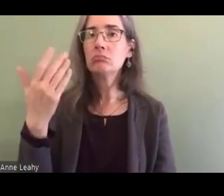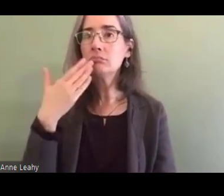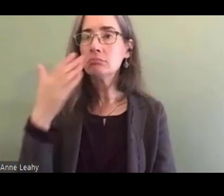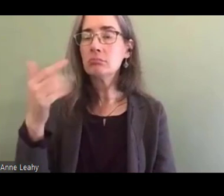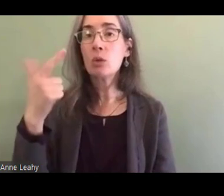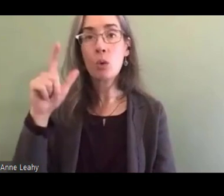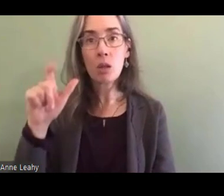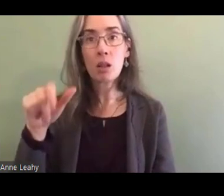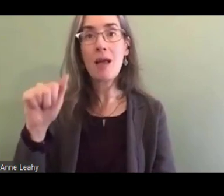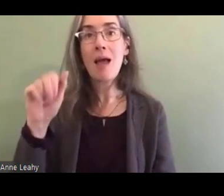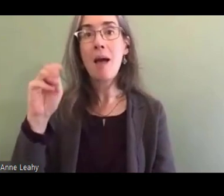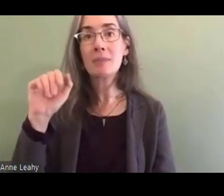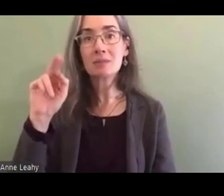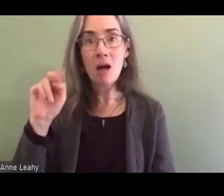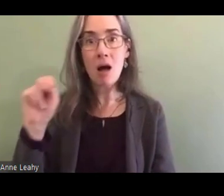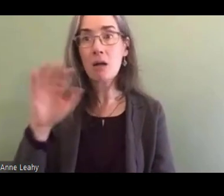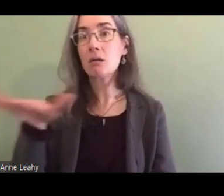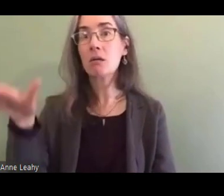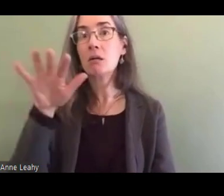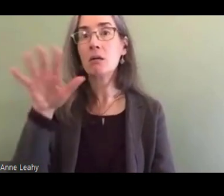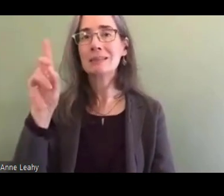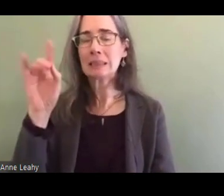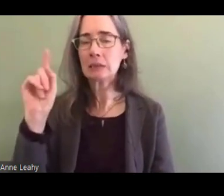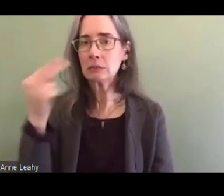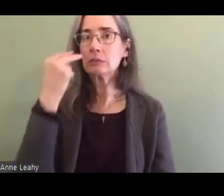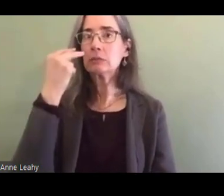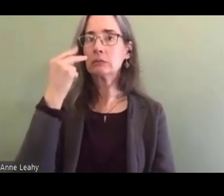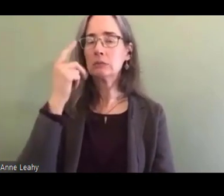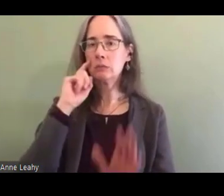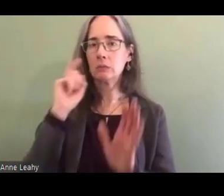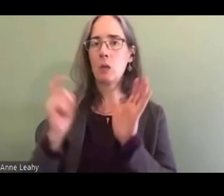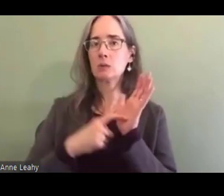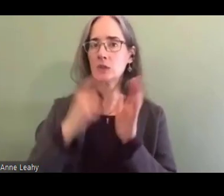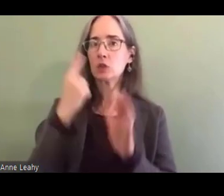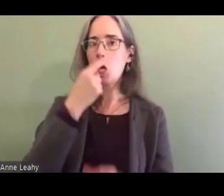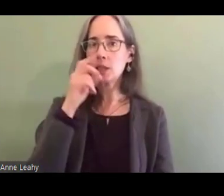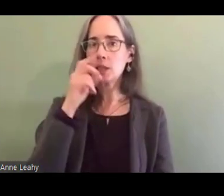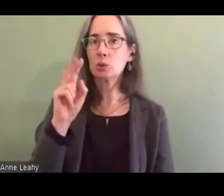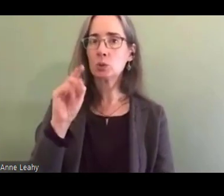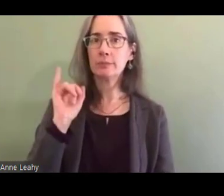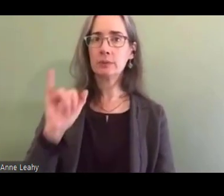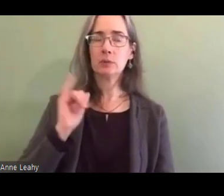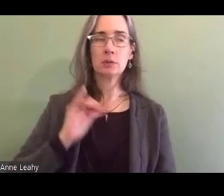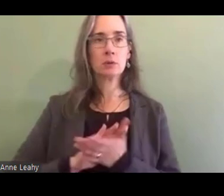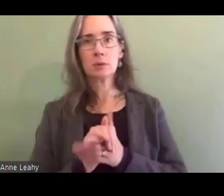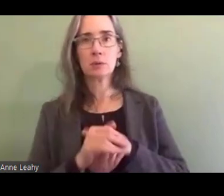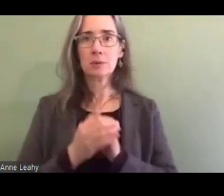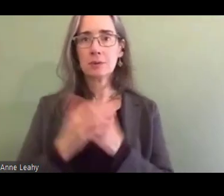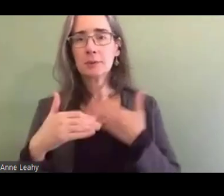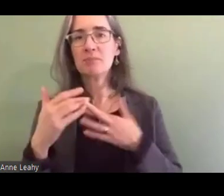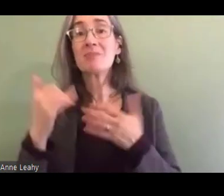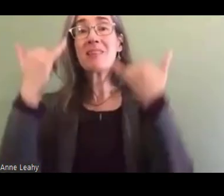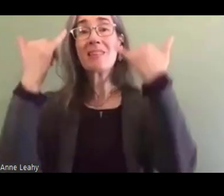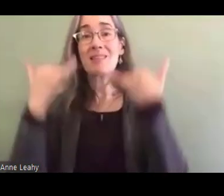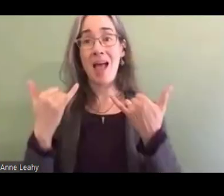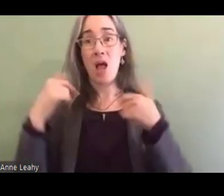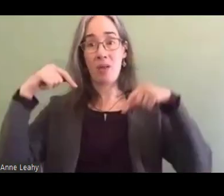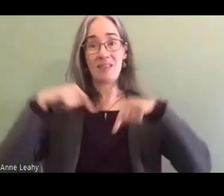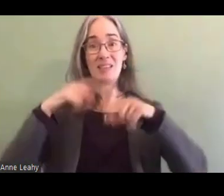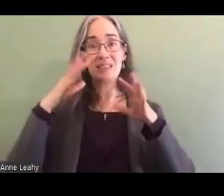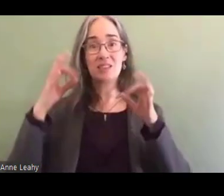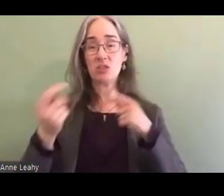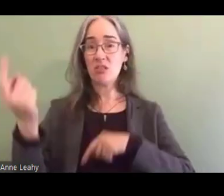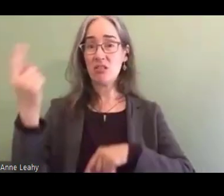Amazons of the world, did take note of the Target suit. And now, that this decision is coming down,